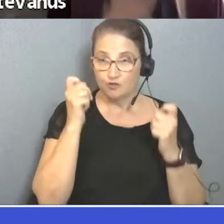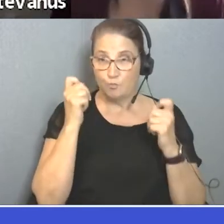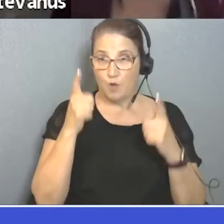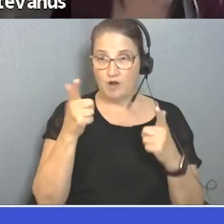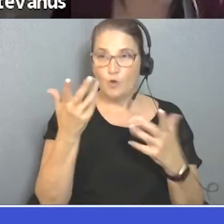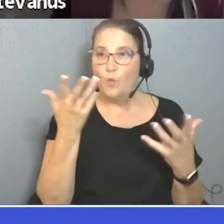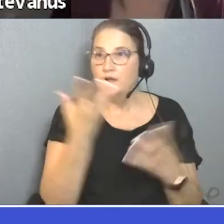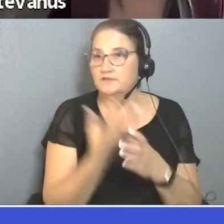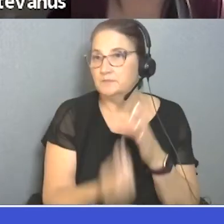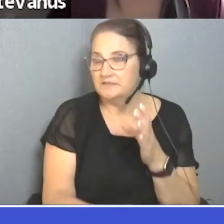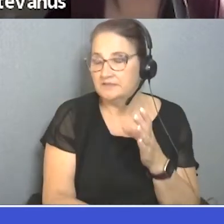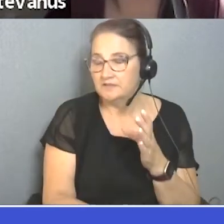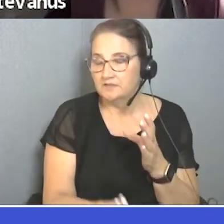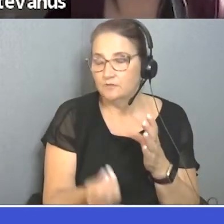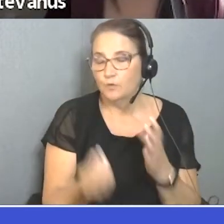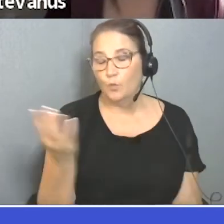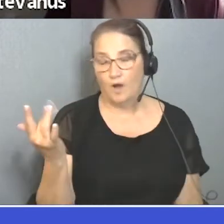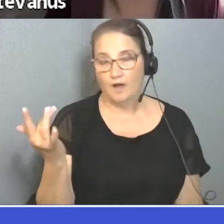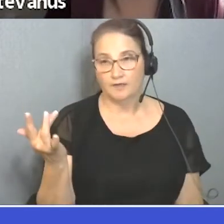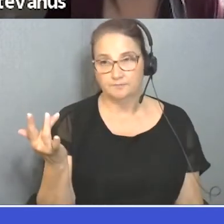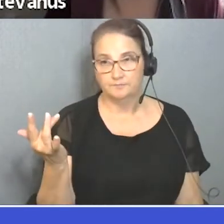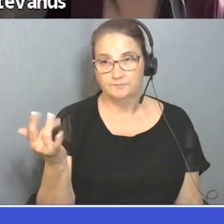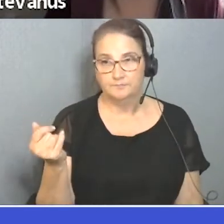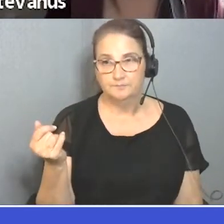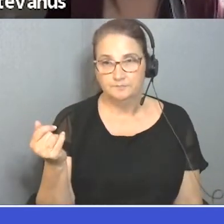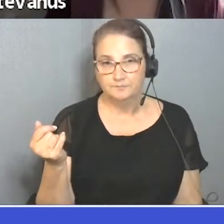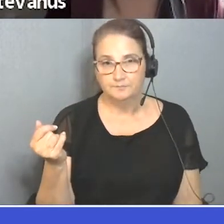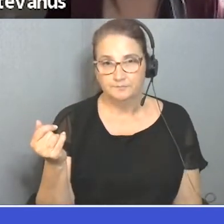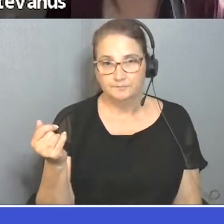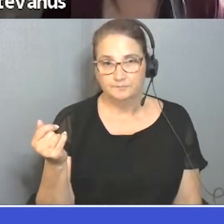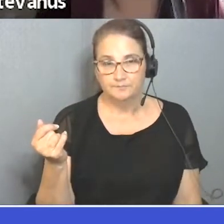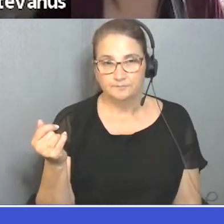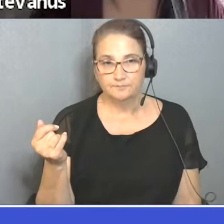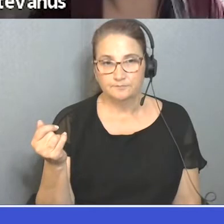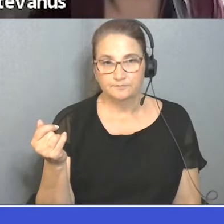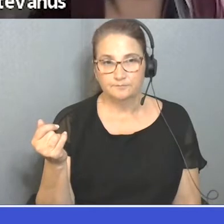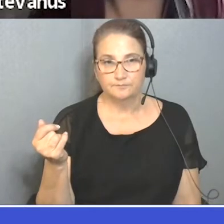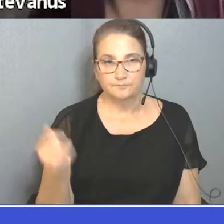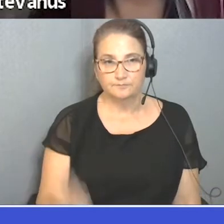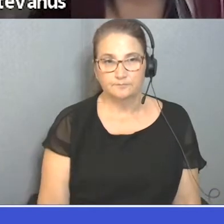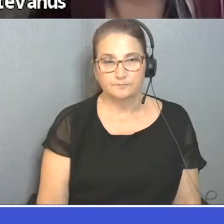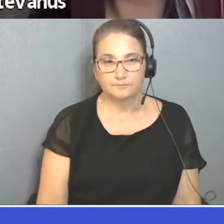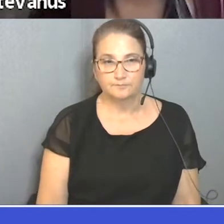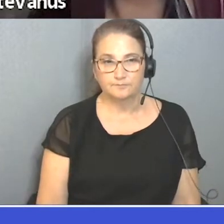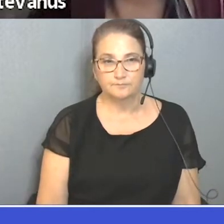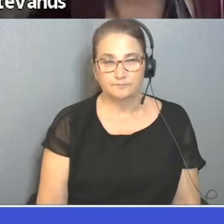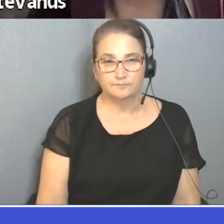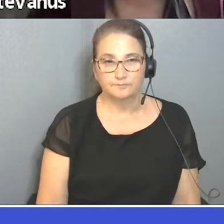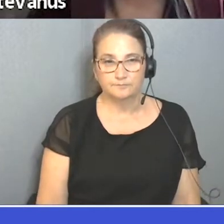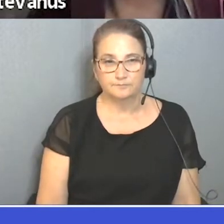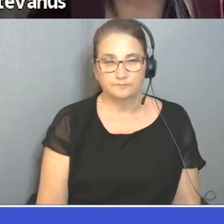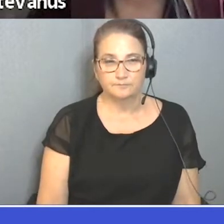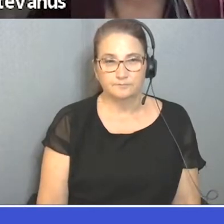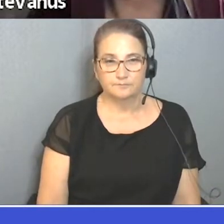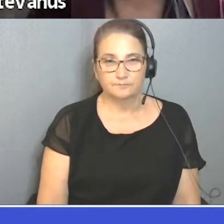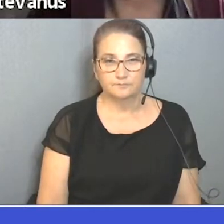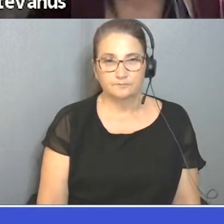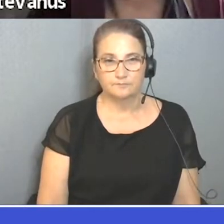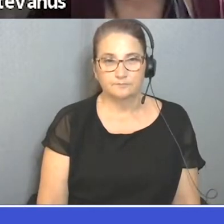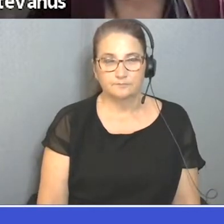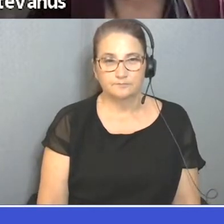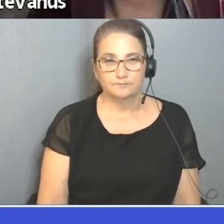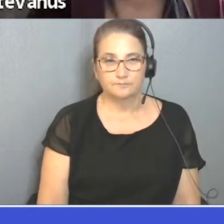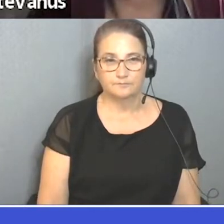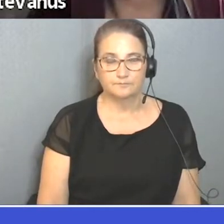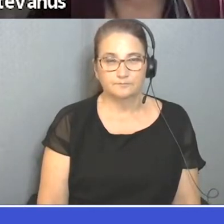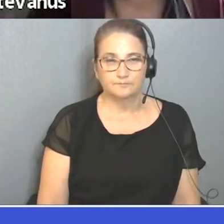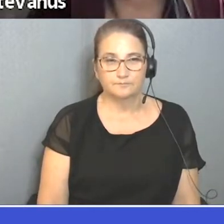it's what is not there. And